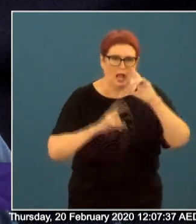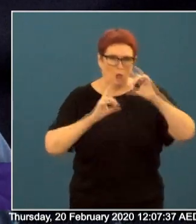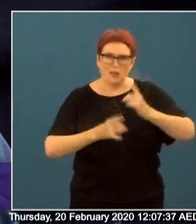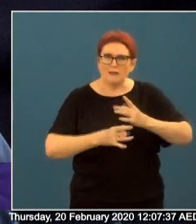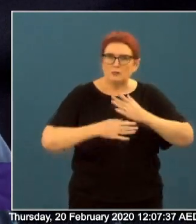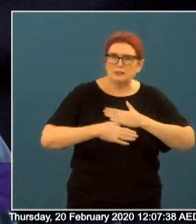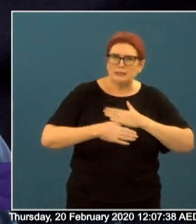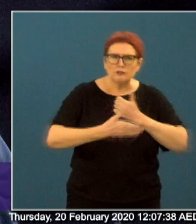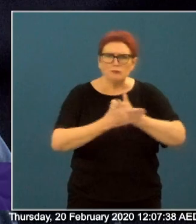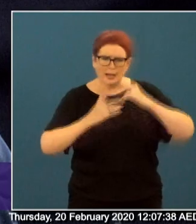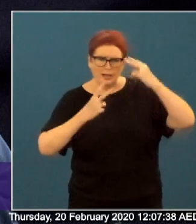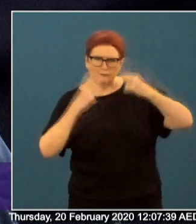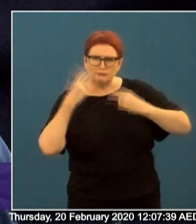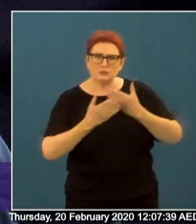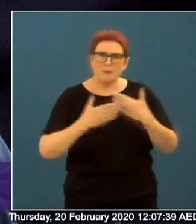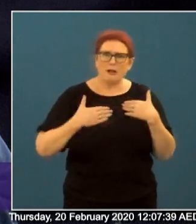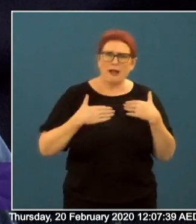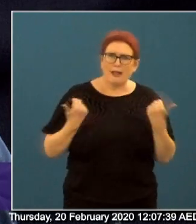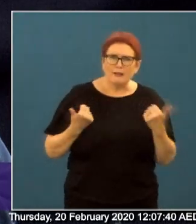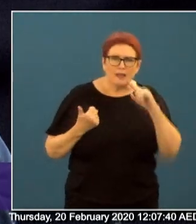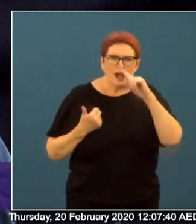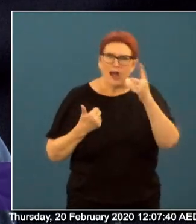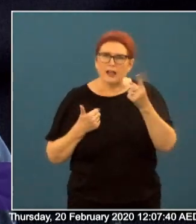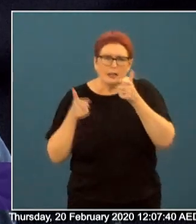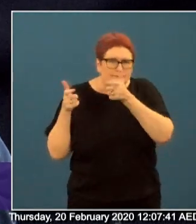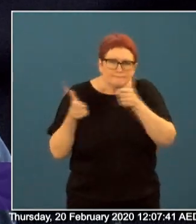and able to participate in monitoring health conditions,